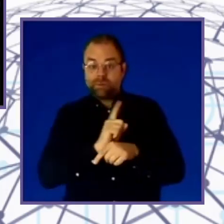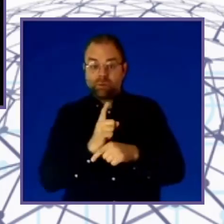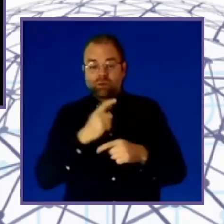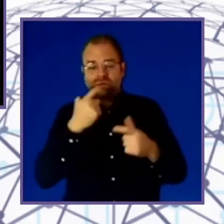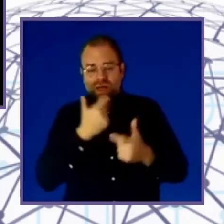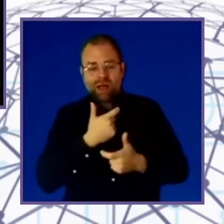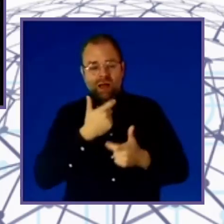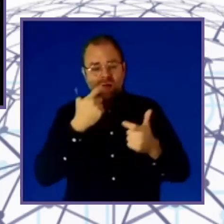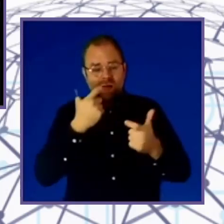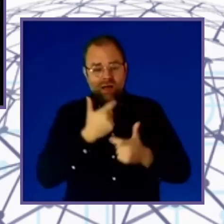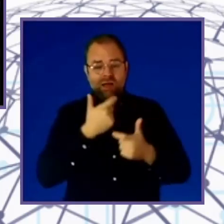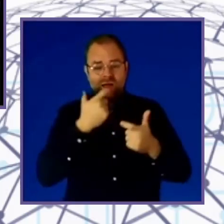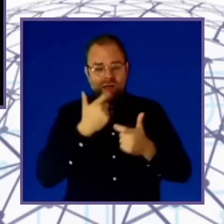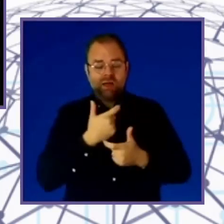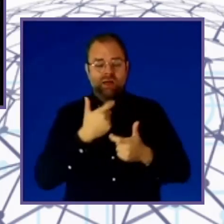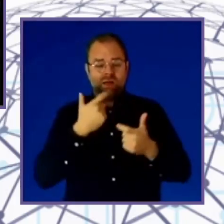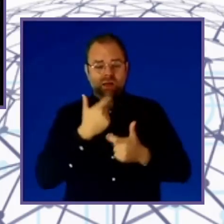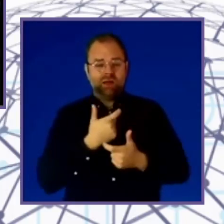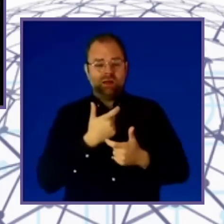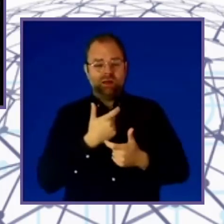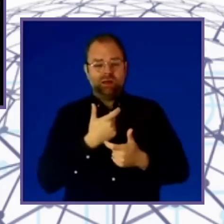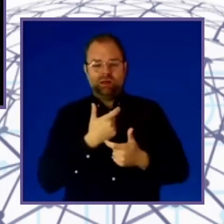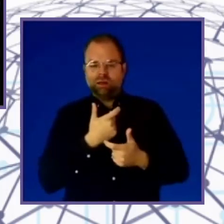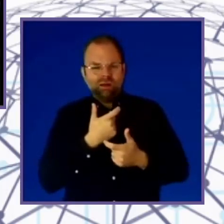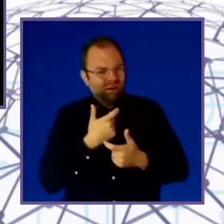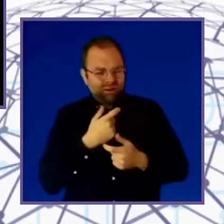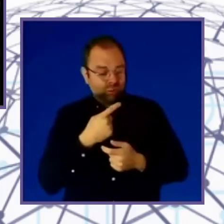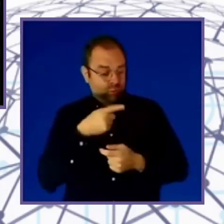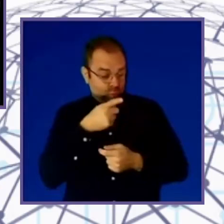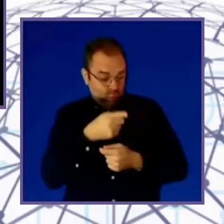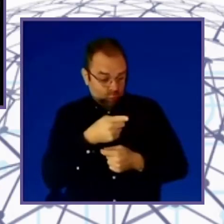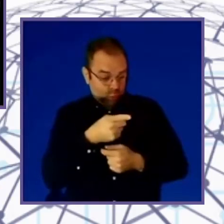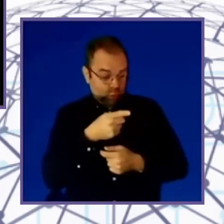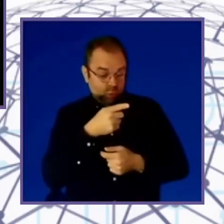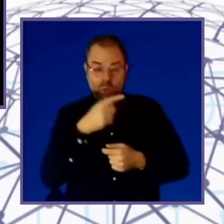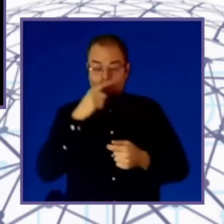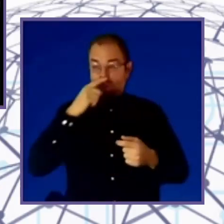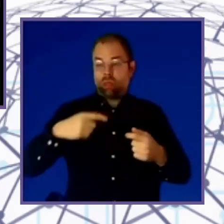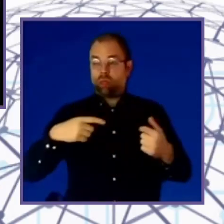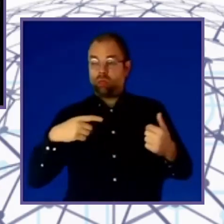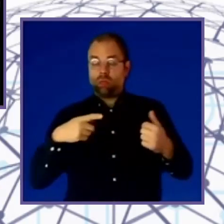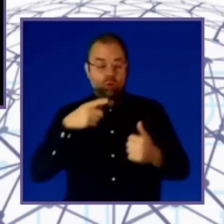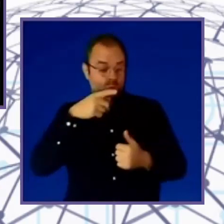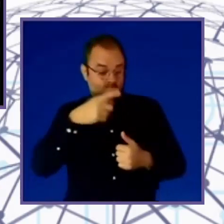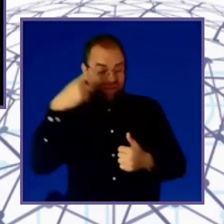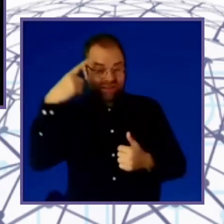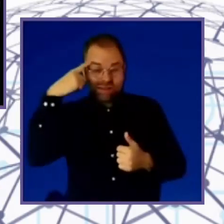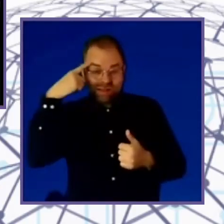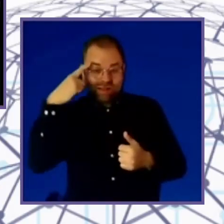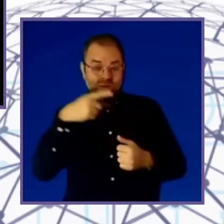wanted an exclusive interview. And on the Monday the campaign was featured in The Daily Mail,